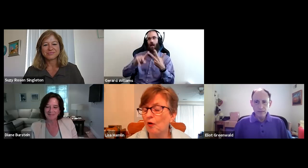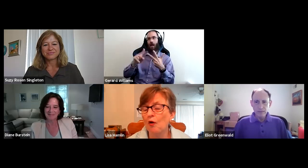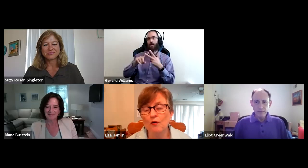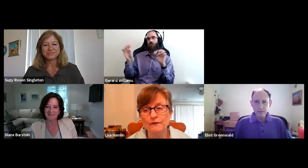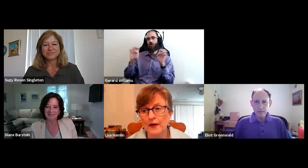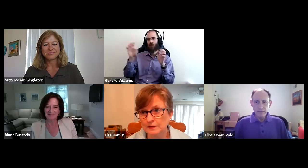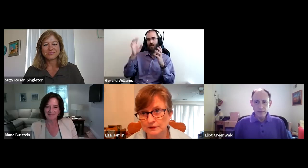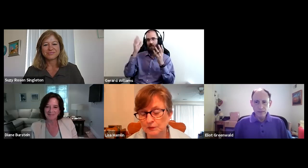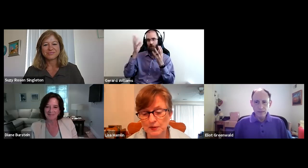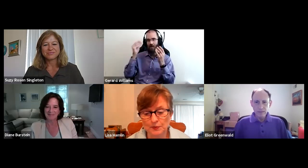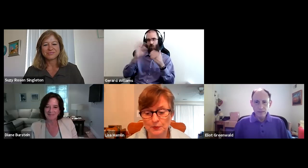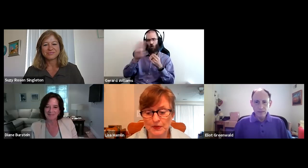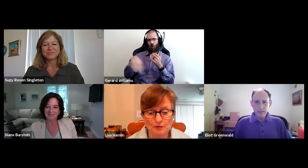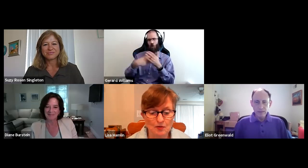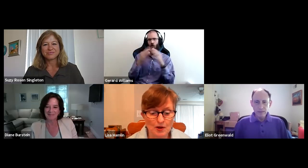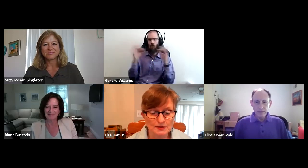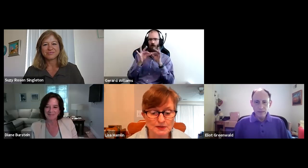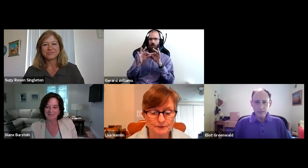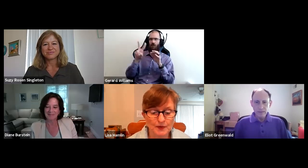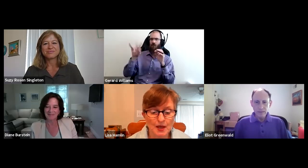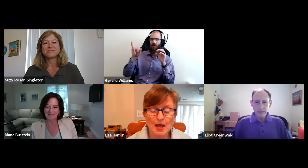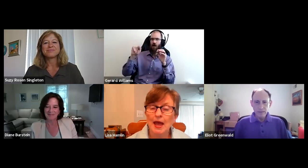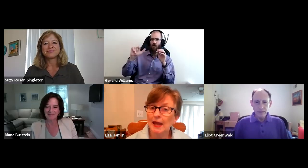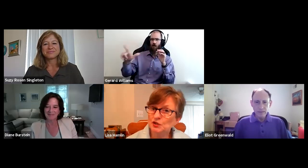are all vital to people with hearing loss.